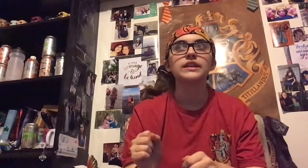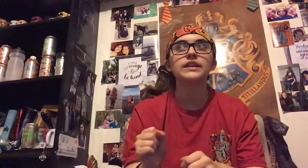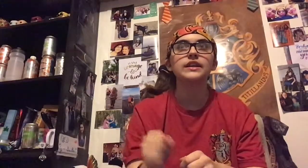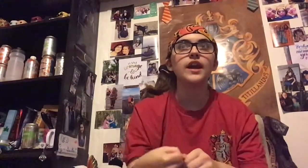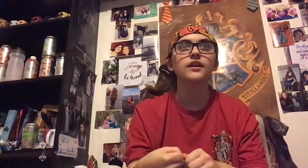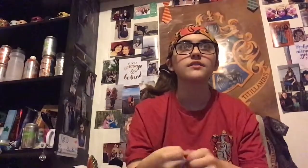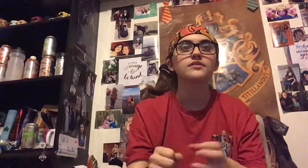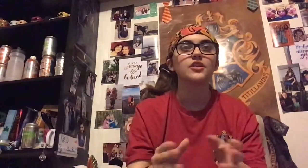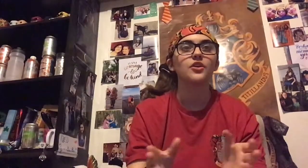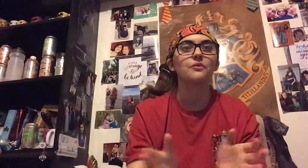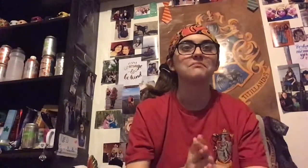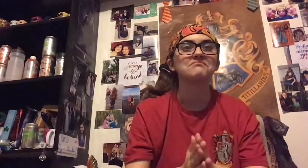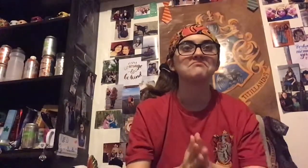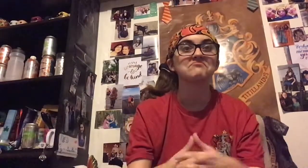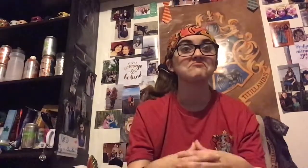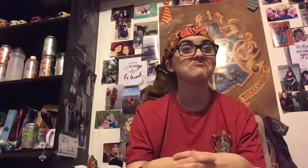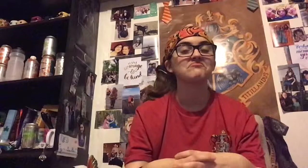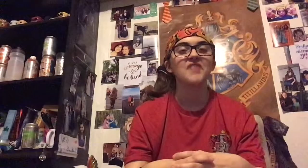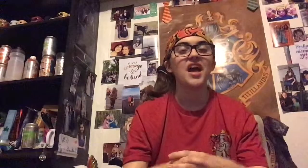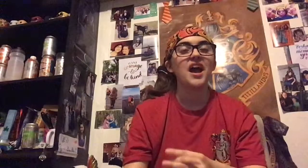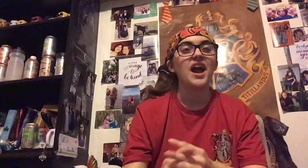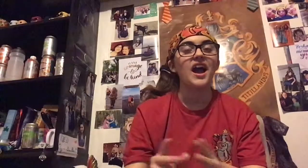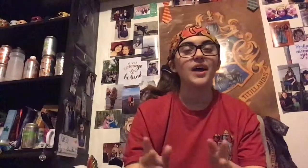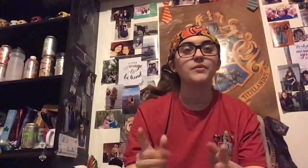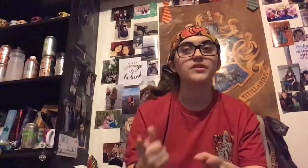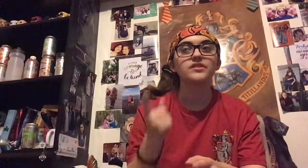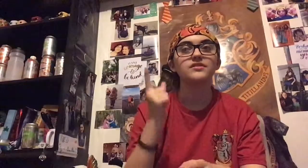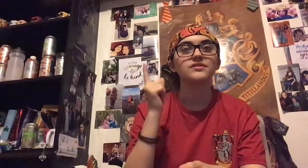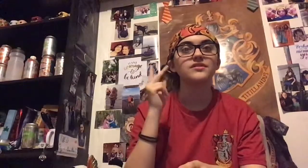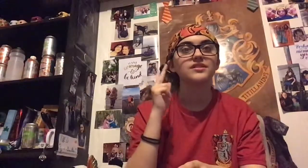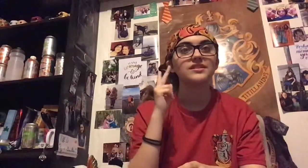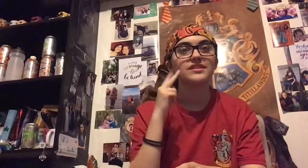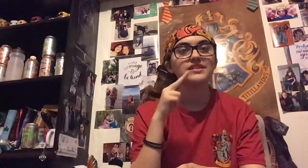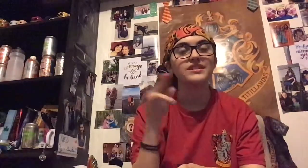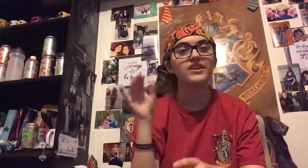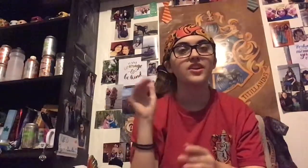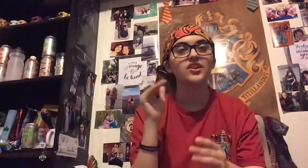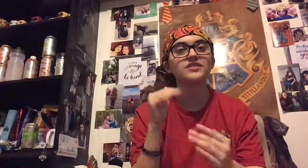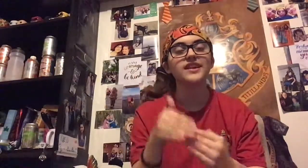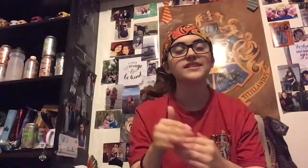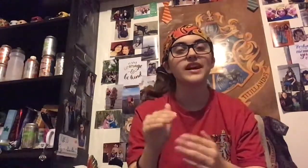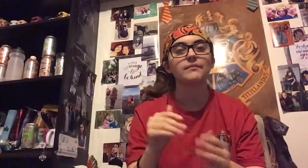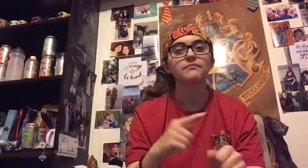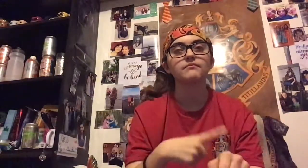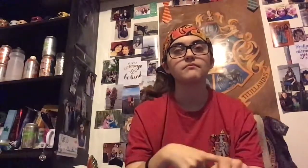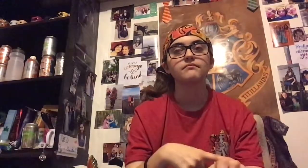Yeah, so I will See y'all next time. Oh